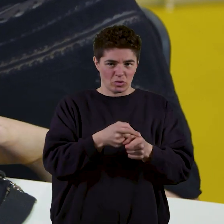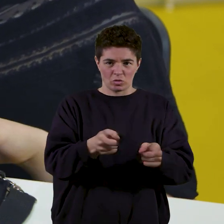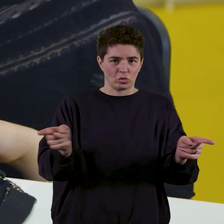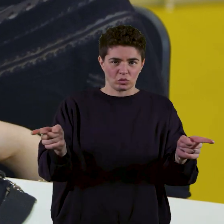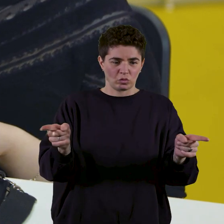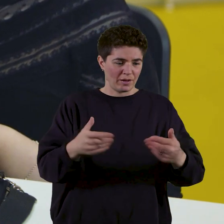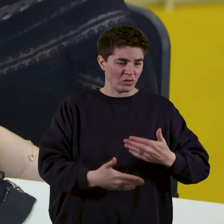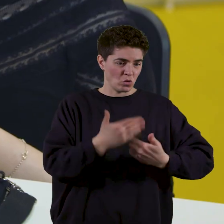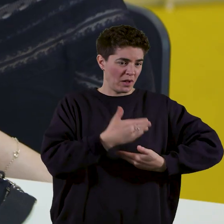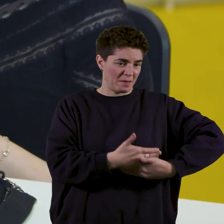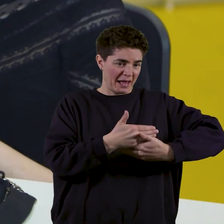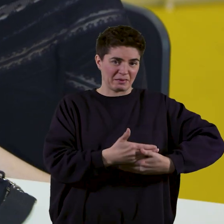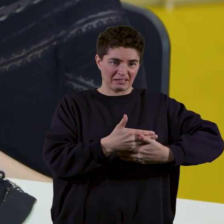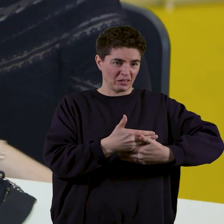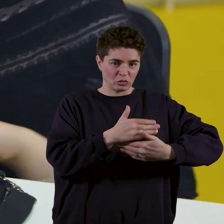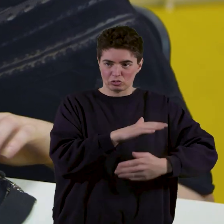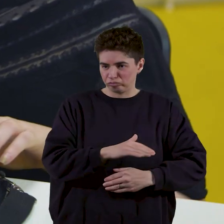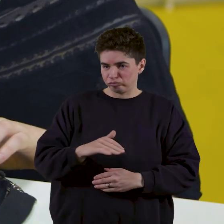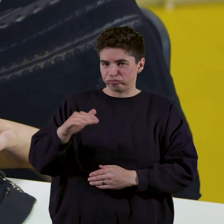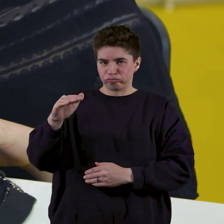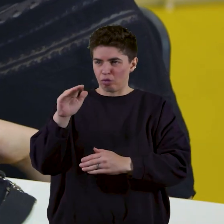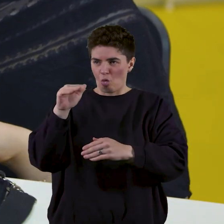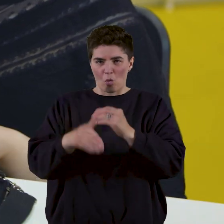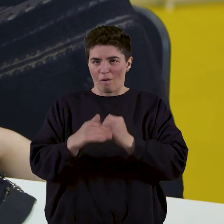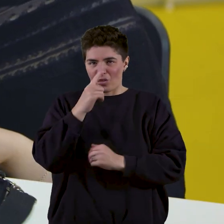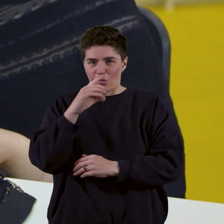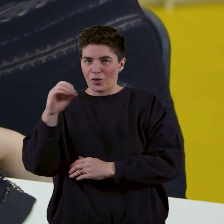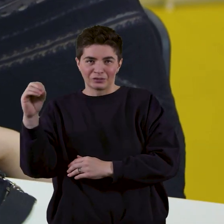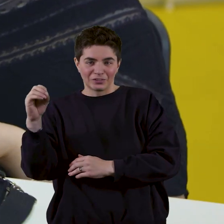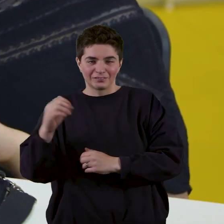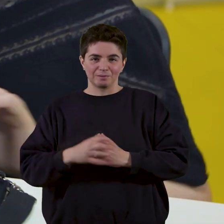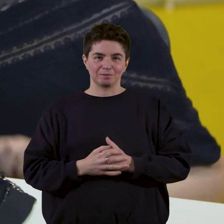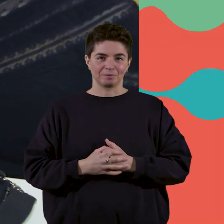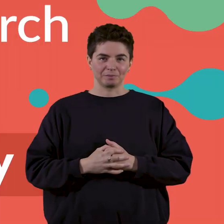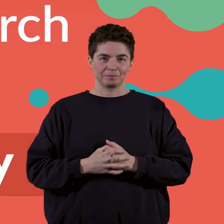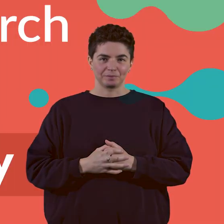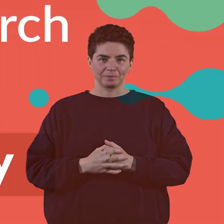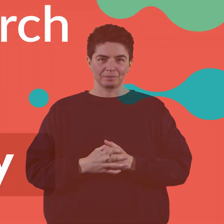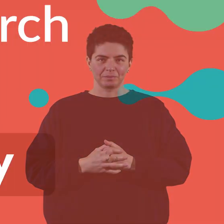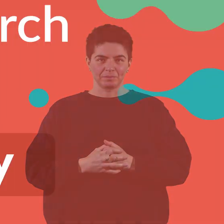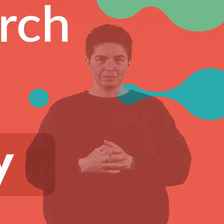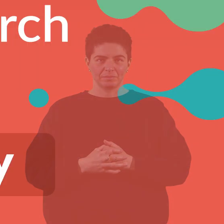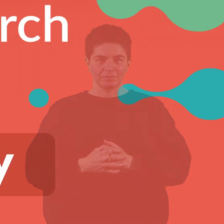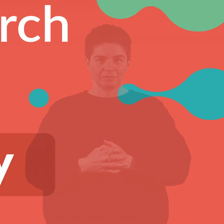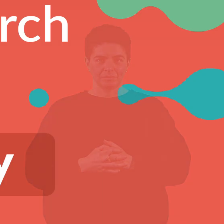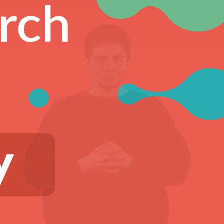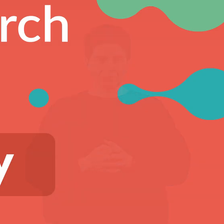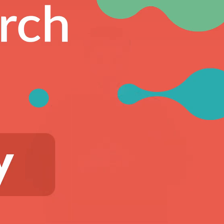From a newborn baby to someone who is over 100 years old.